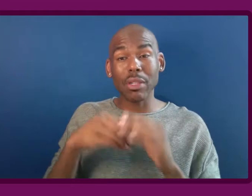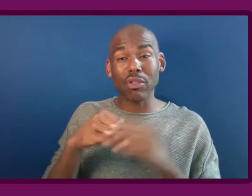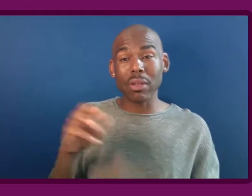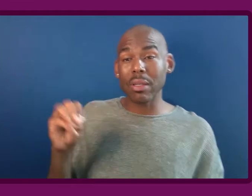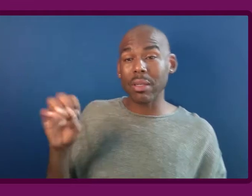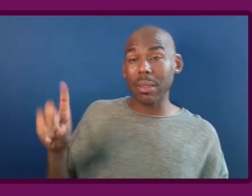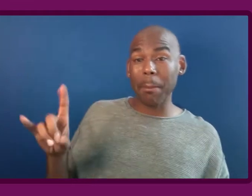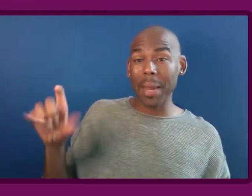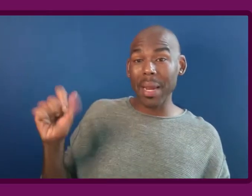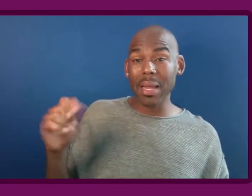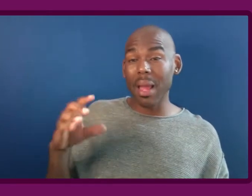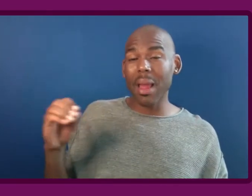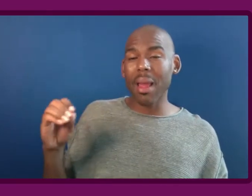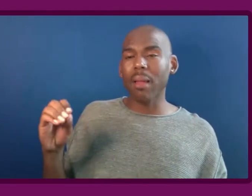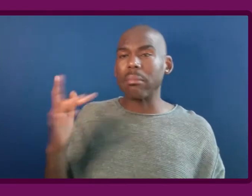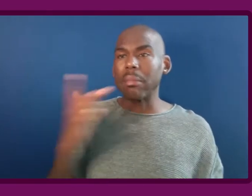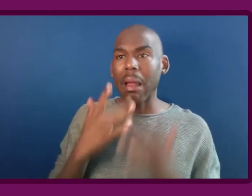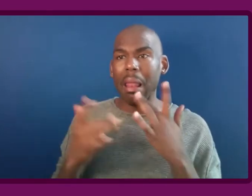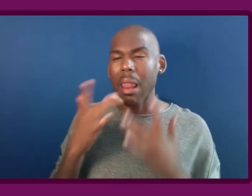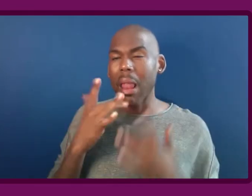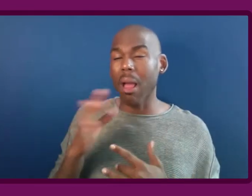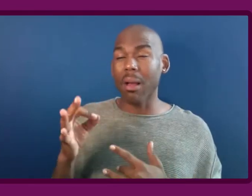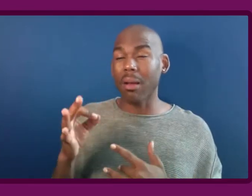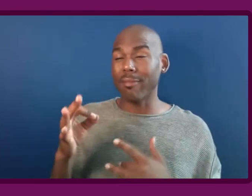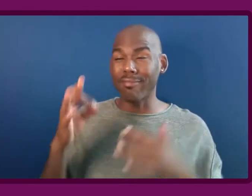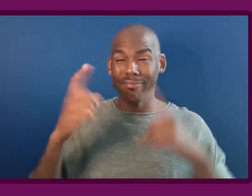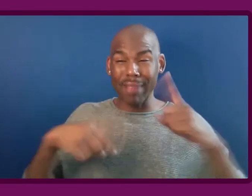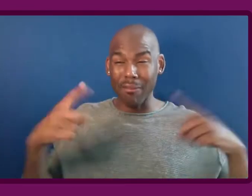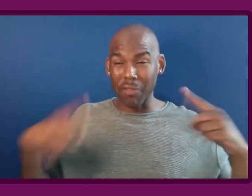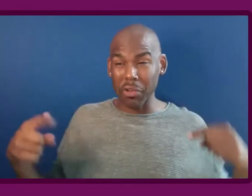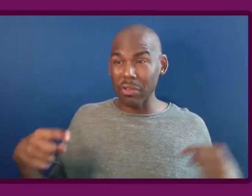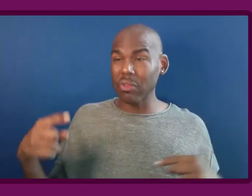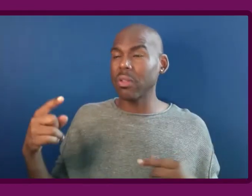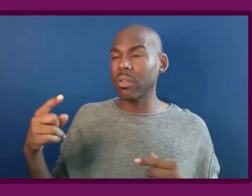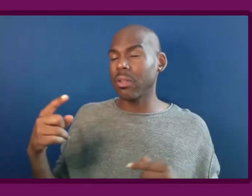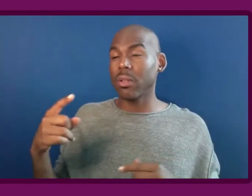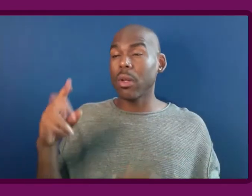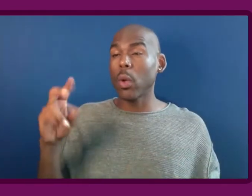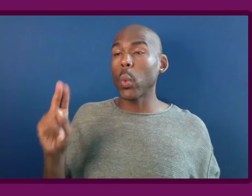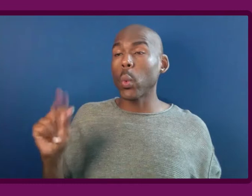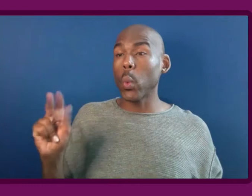media and really the lack of authentic, nuanced representation that we've become accustomed to.